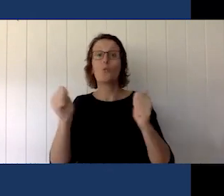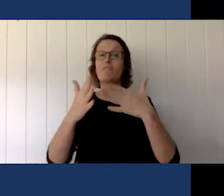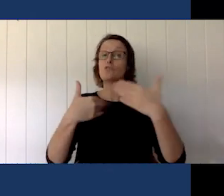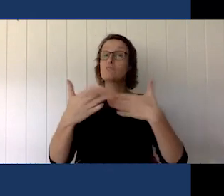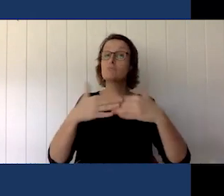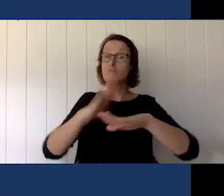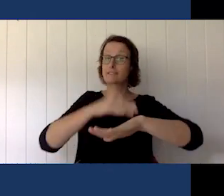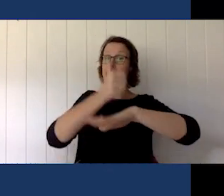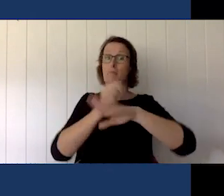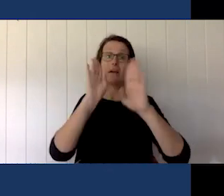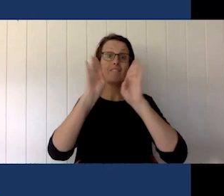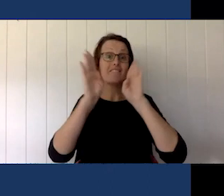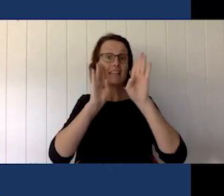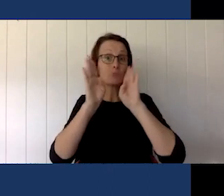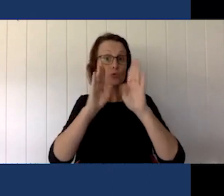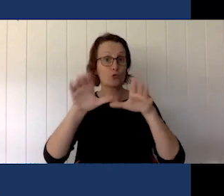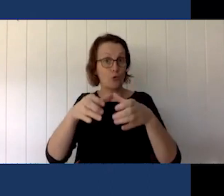adaptation and further support and discussions. I encourage you to join